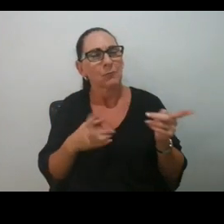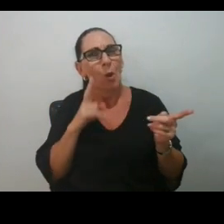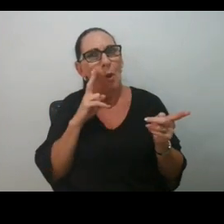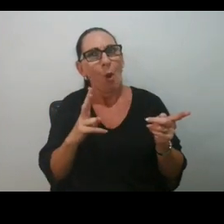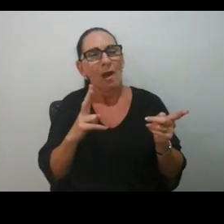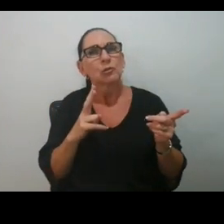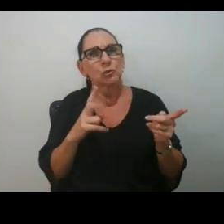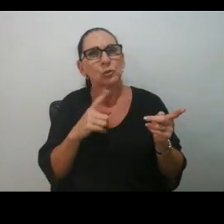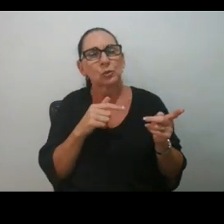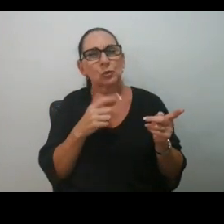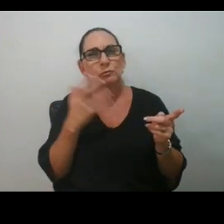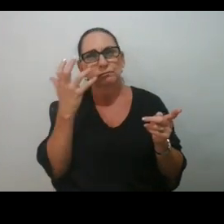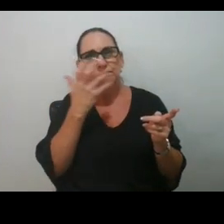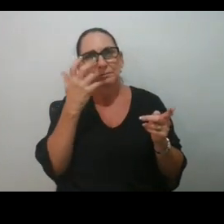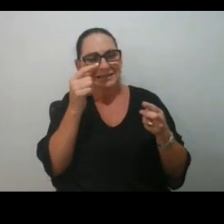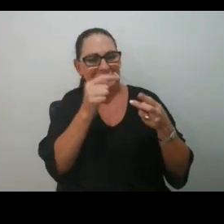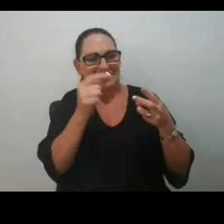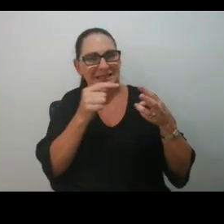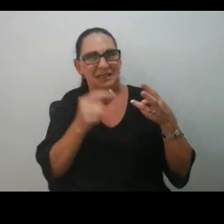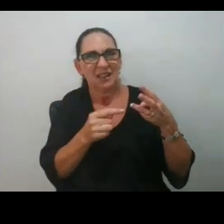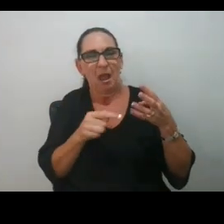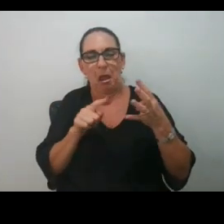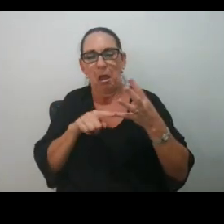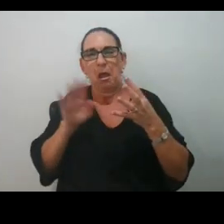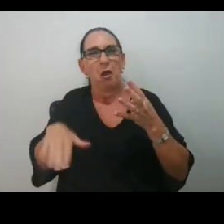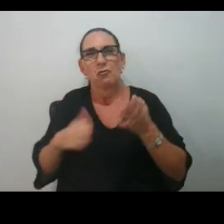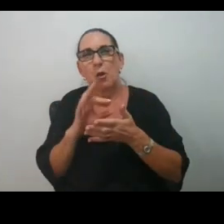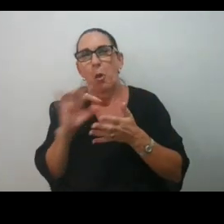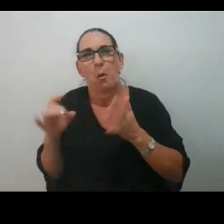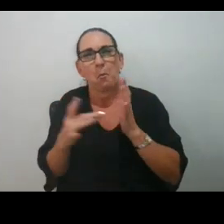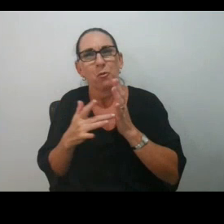um doing those brief interventions around the substance use and U working with him on the other